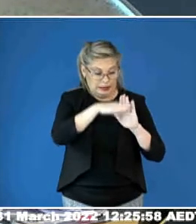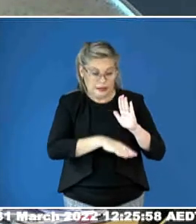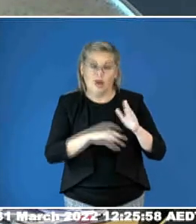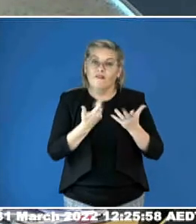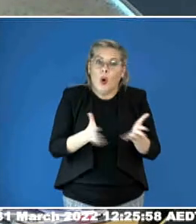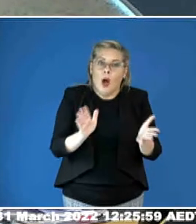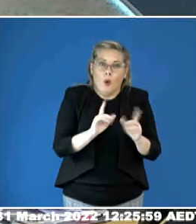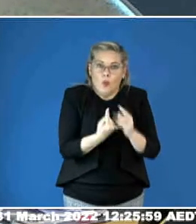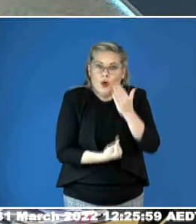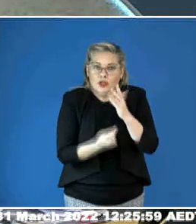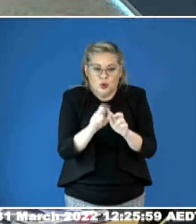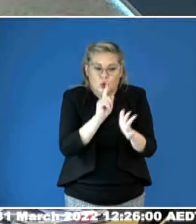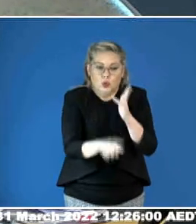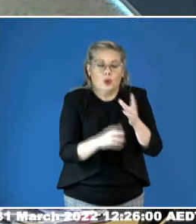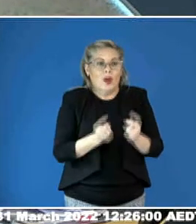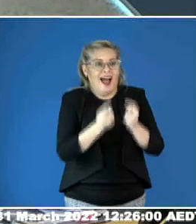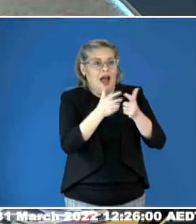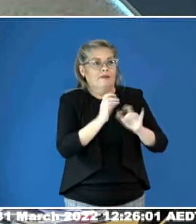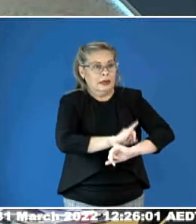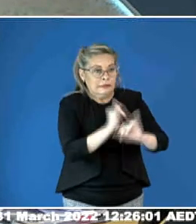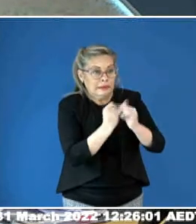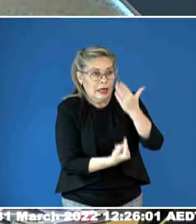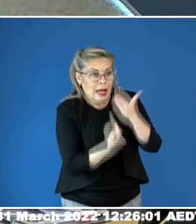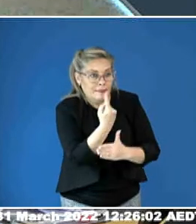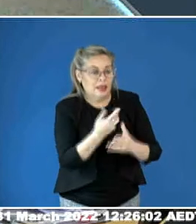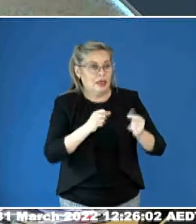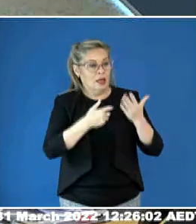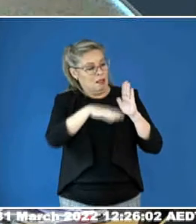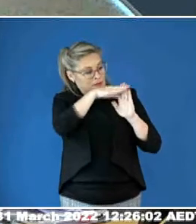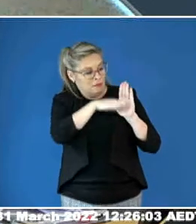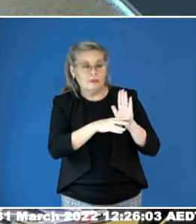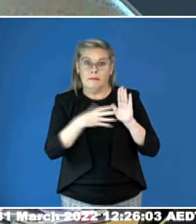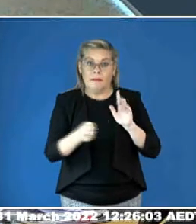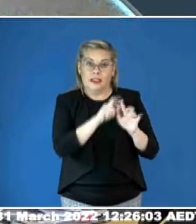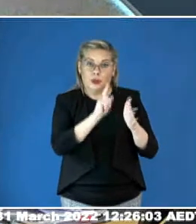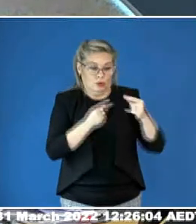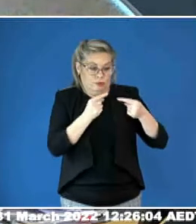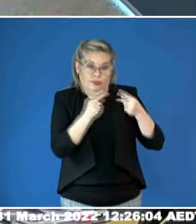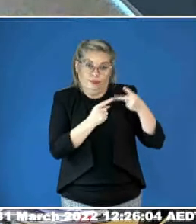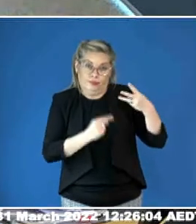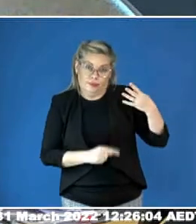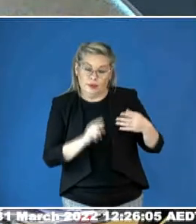correct? MS CUMMING: That's correct, yes. When did you first become aware that there was such a document?